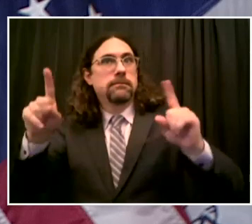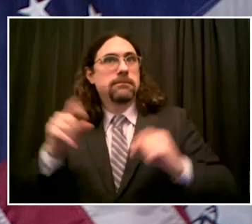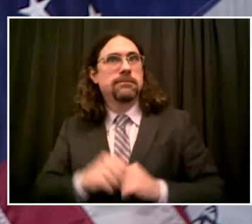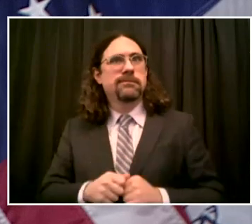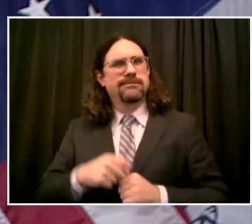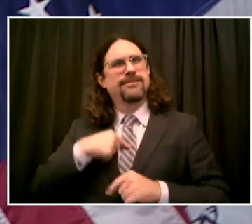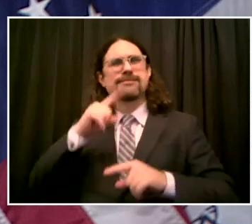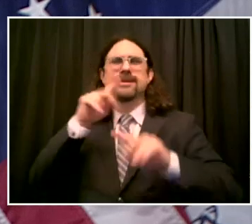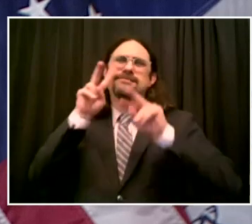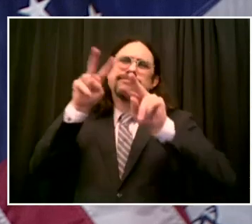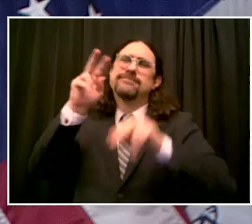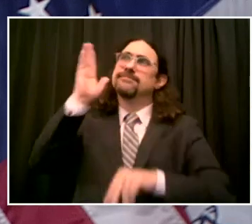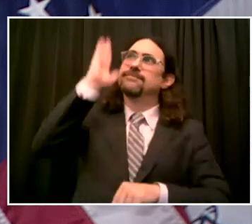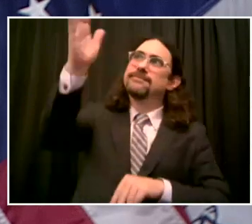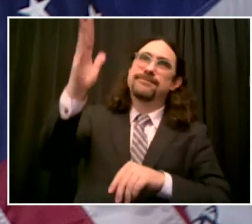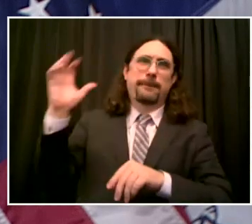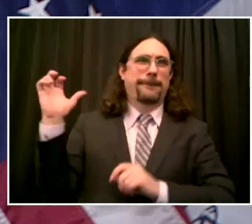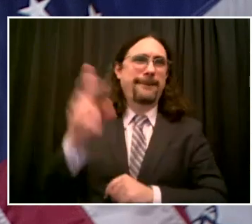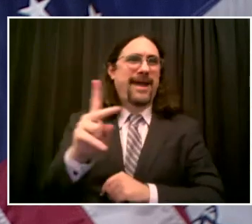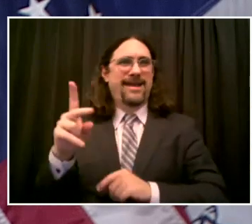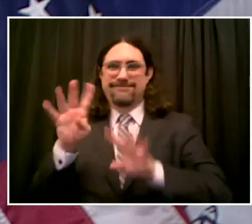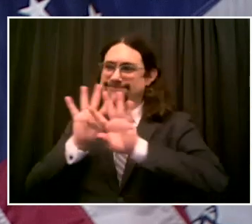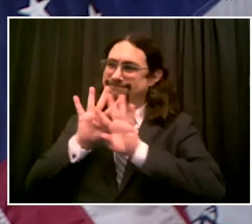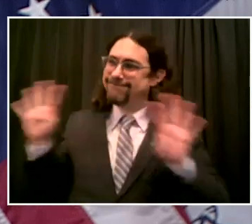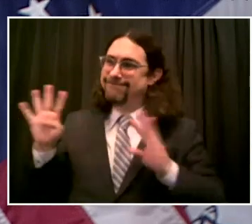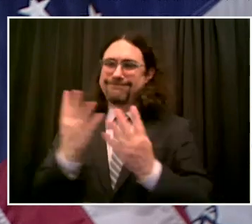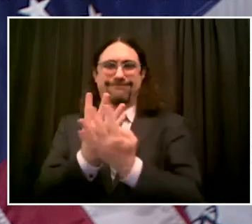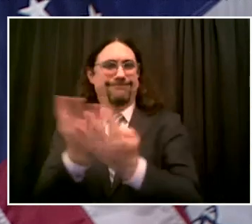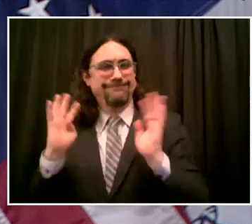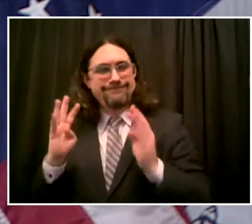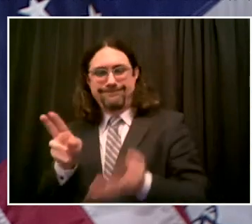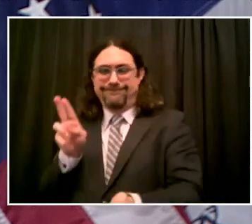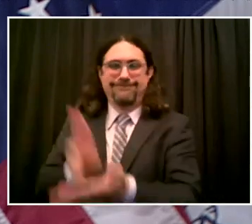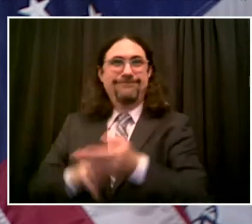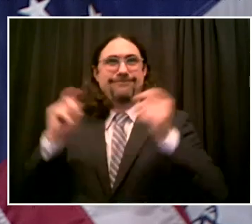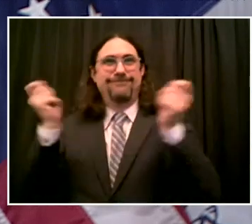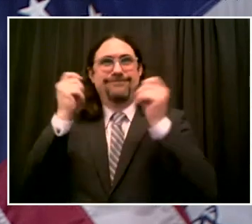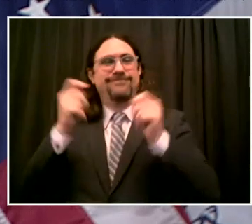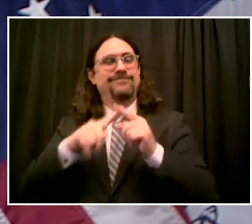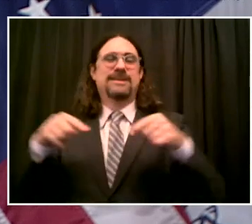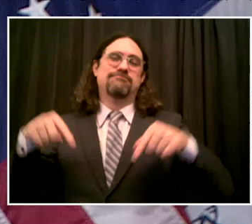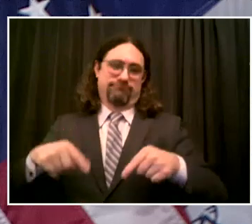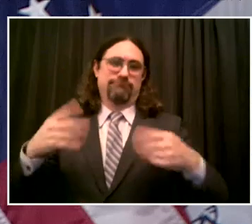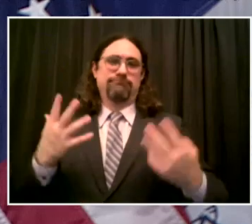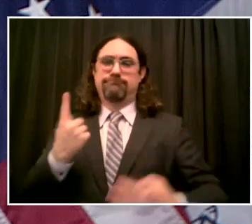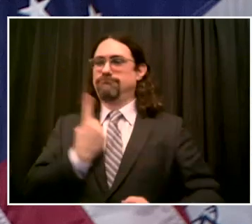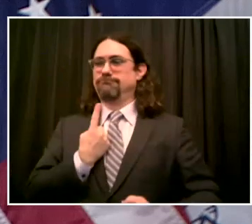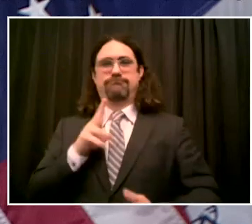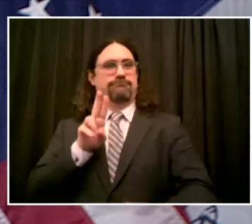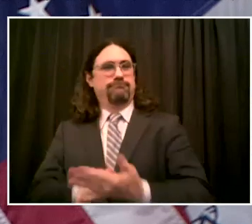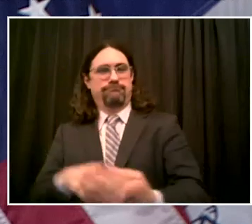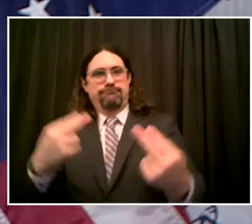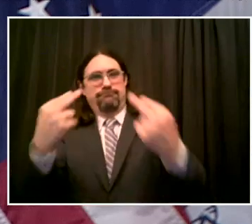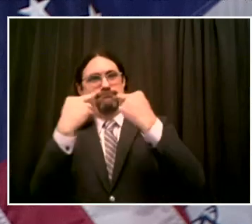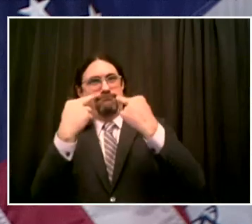I LOOK FORWARD TO THE DAY WHEN WE CAN ALL BE BACK TOGETHER IN PERSON AND WE